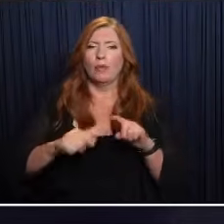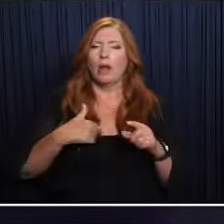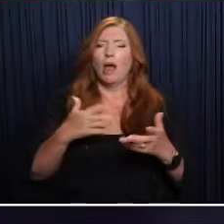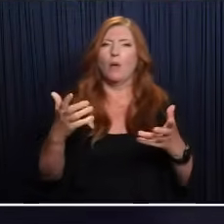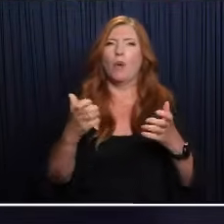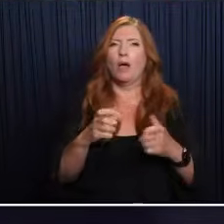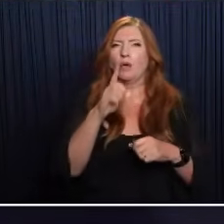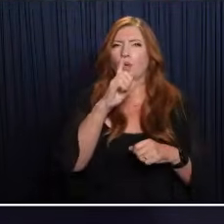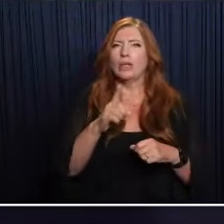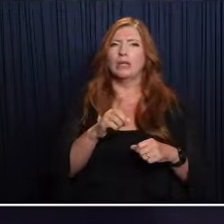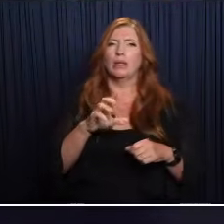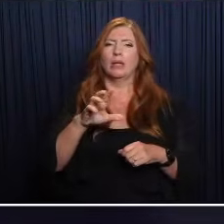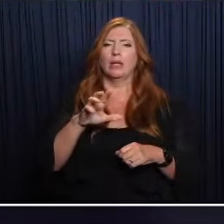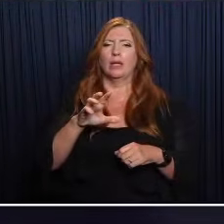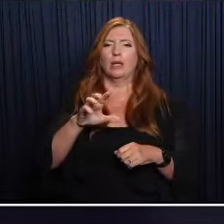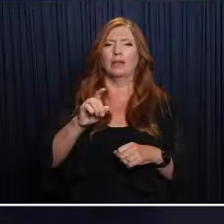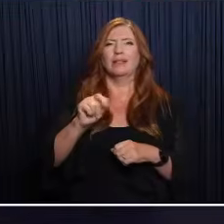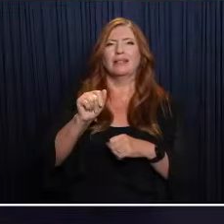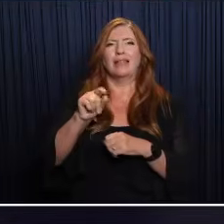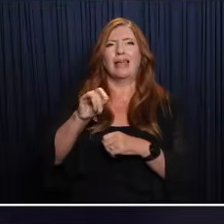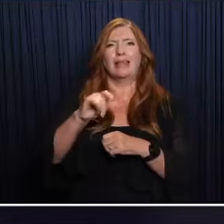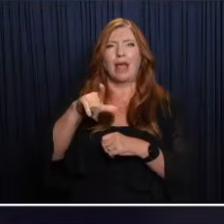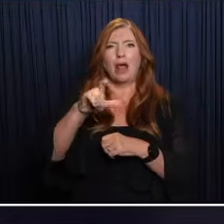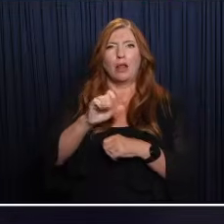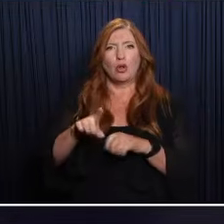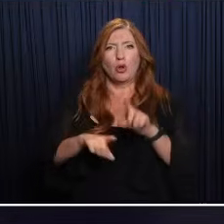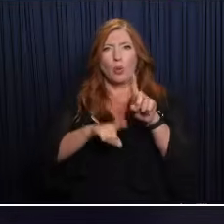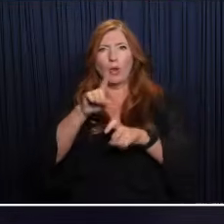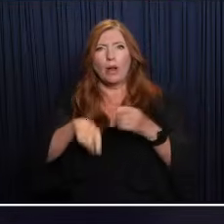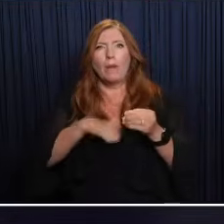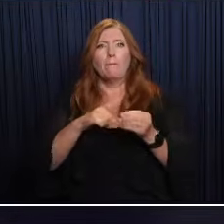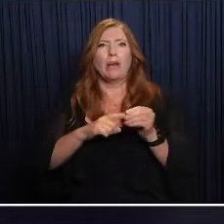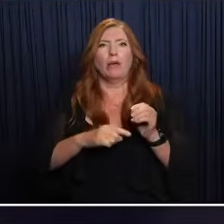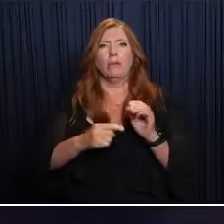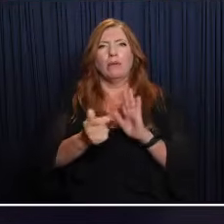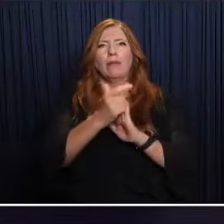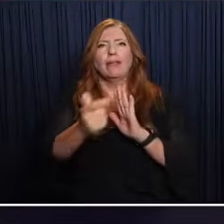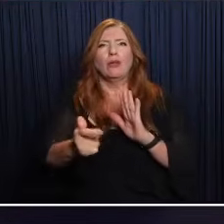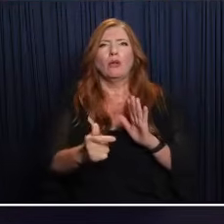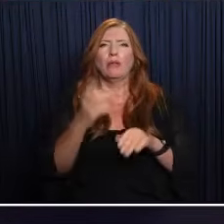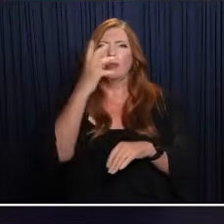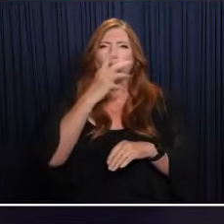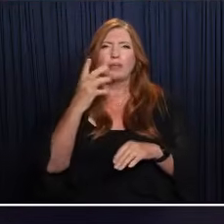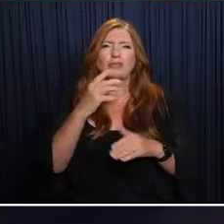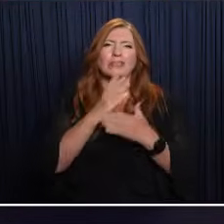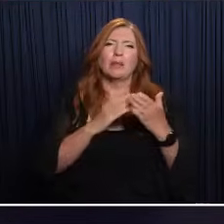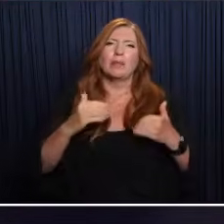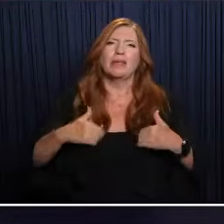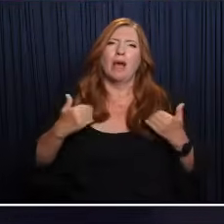YOU TO FOLLOW-UP. WE MIGHT HAVE 15, 20 SECONDS TO